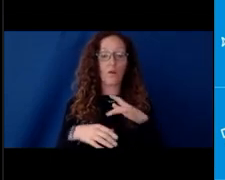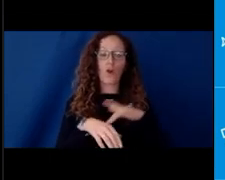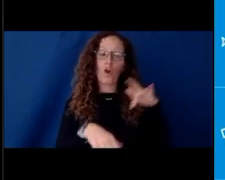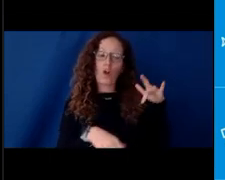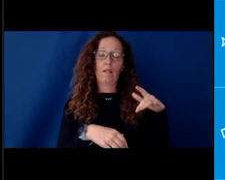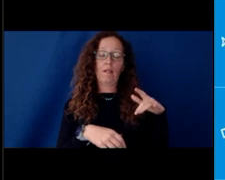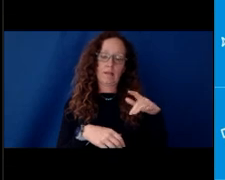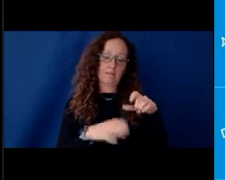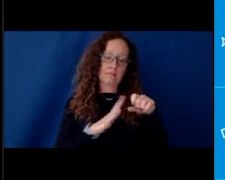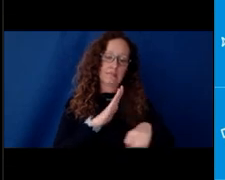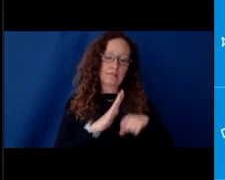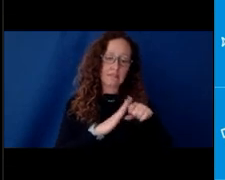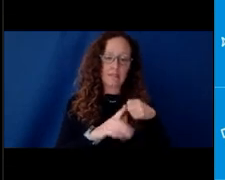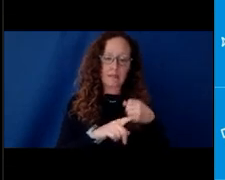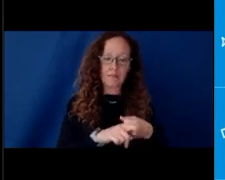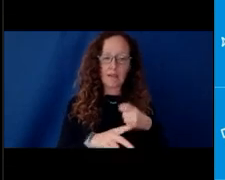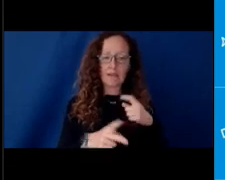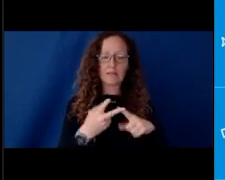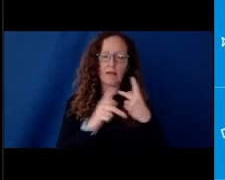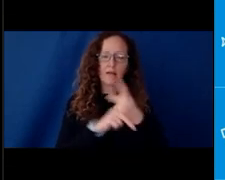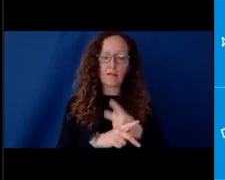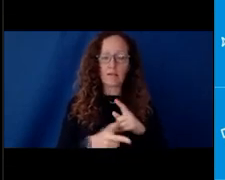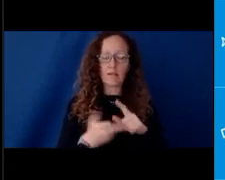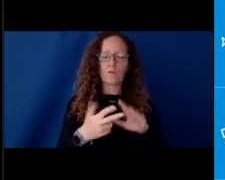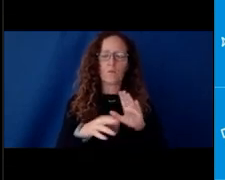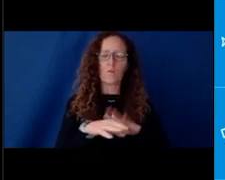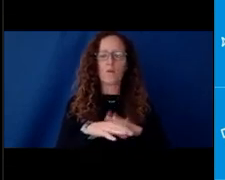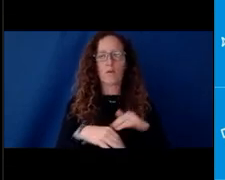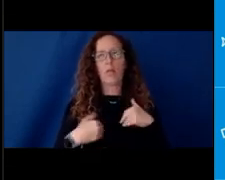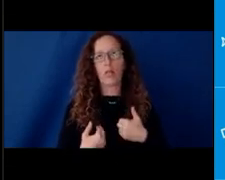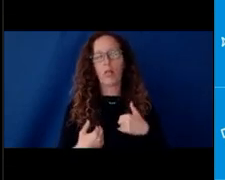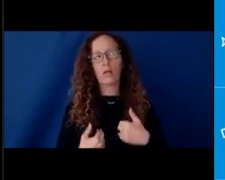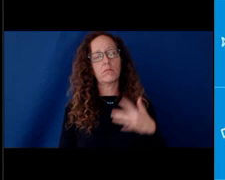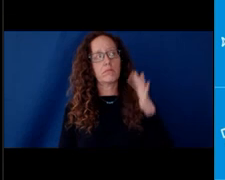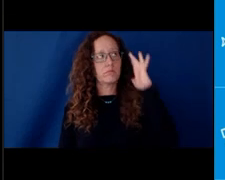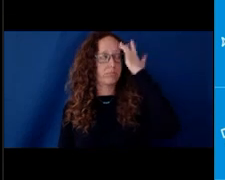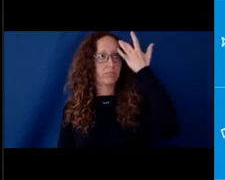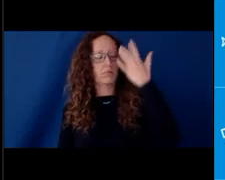essentially, our overarching goal when it came to including health data was